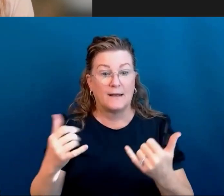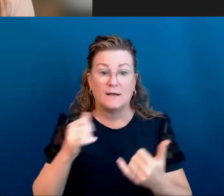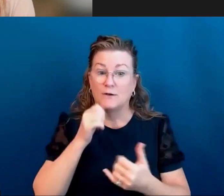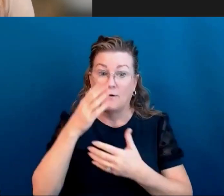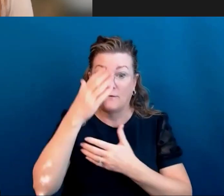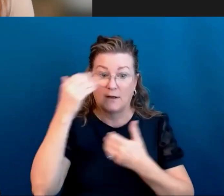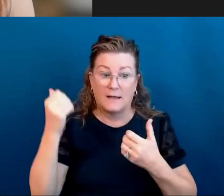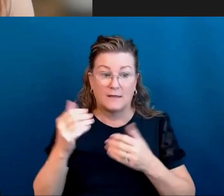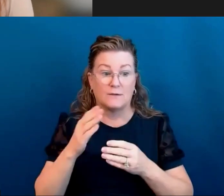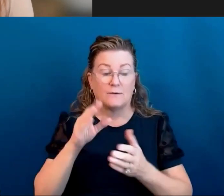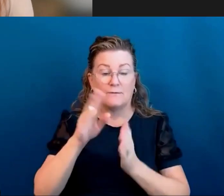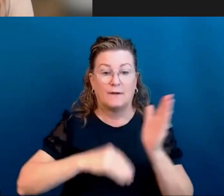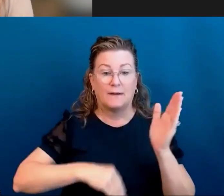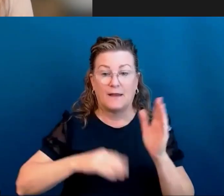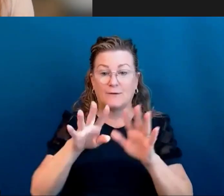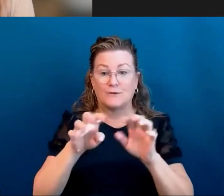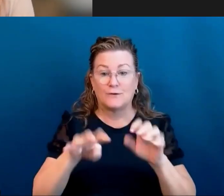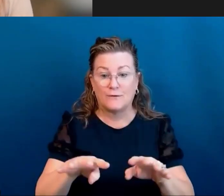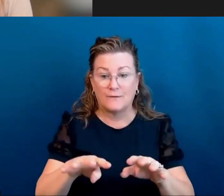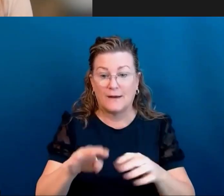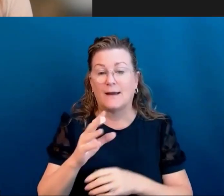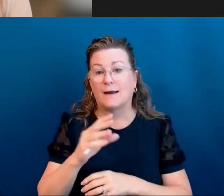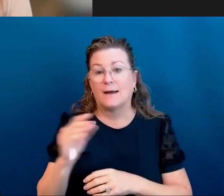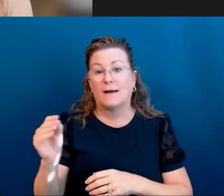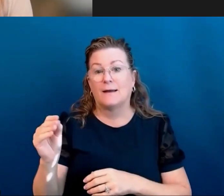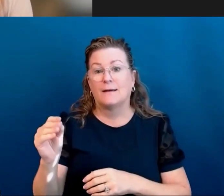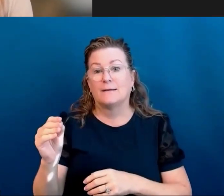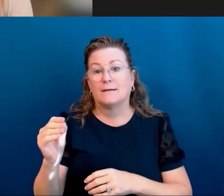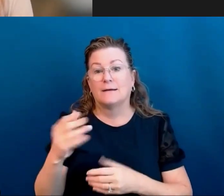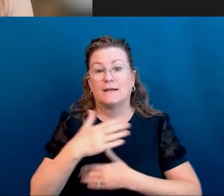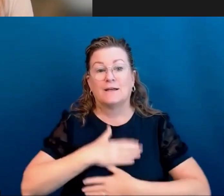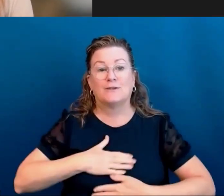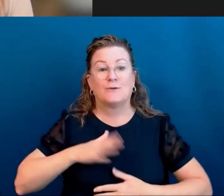complete the survey and enjoy your holiday bye.